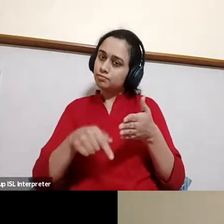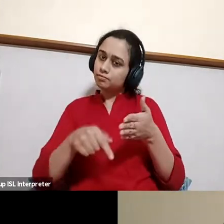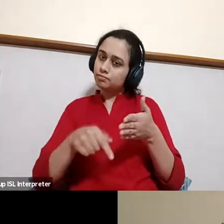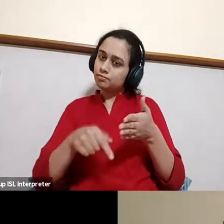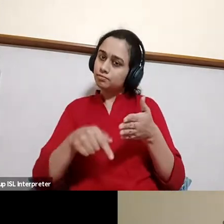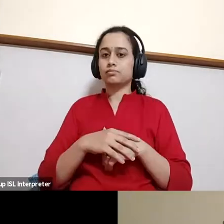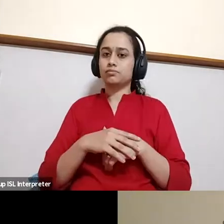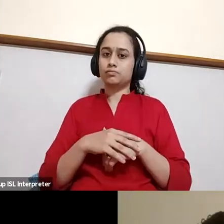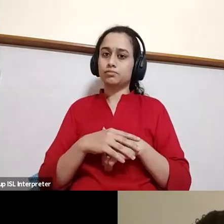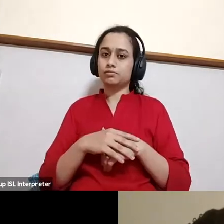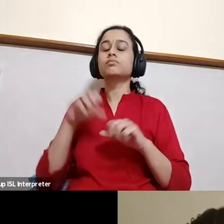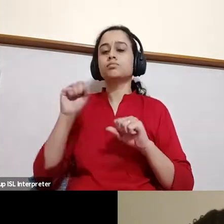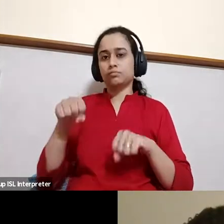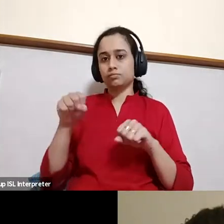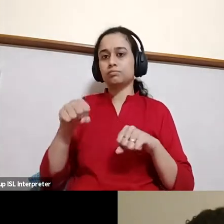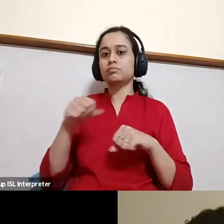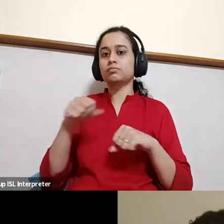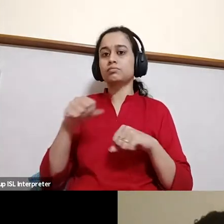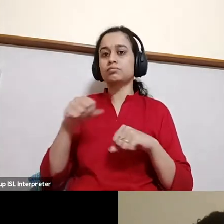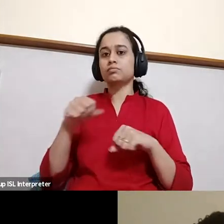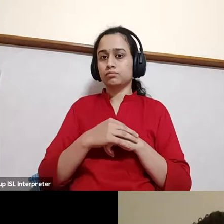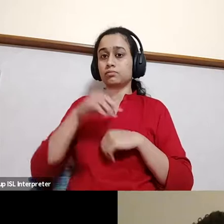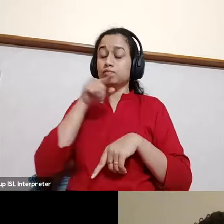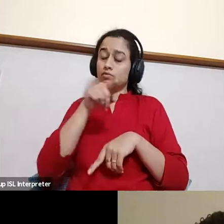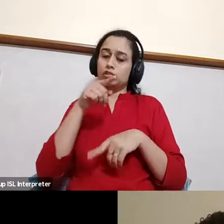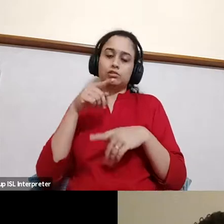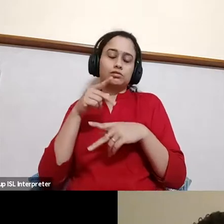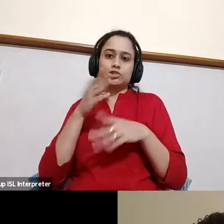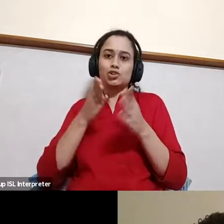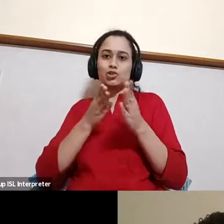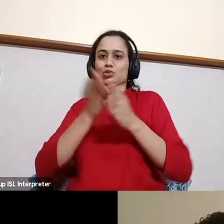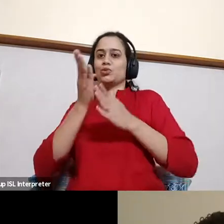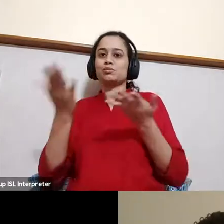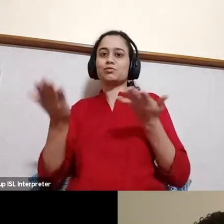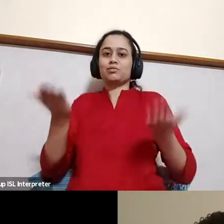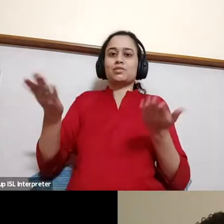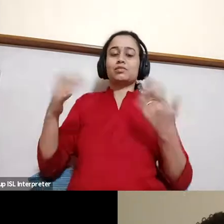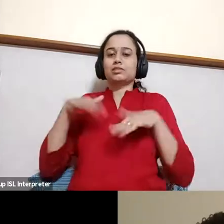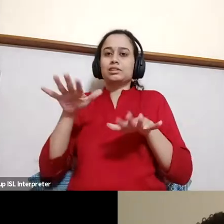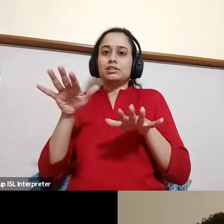yeah um it's a it's a strange balance I mean even sort of the treatment of this archive I know we've